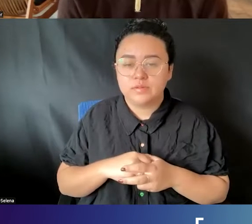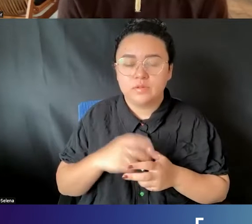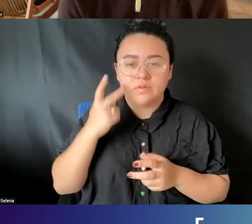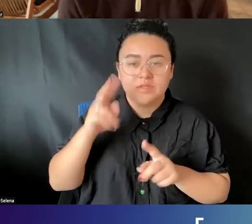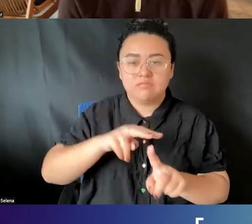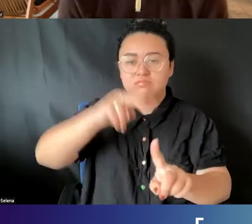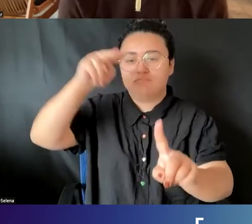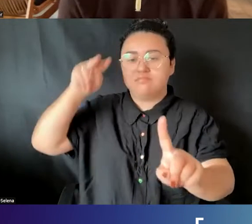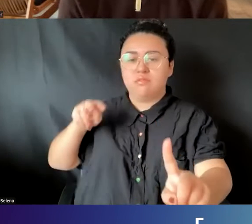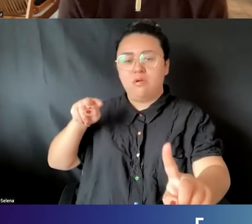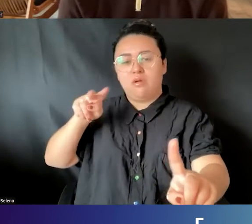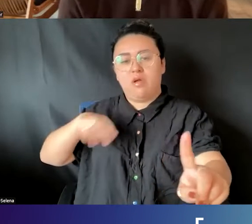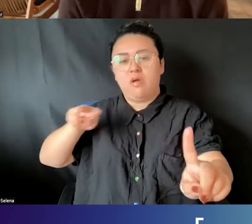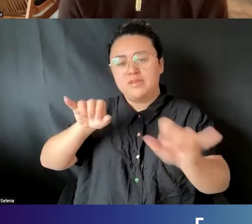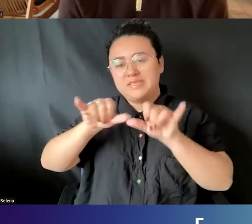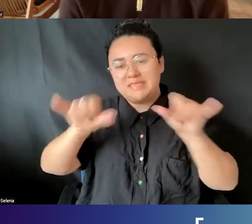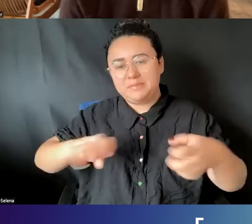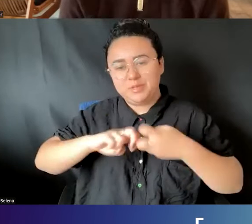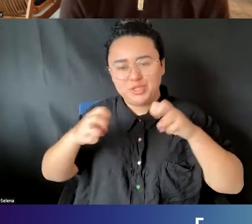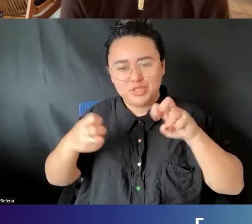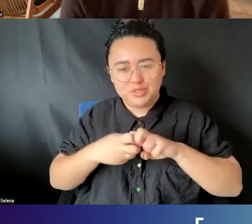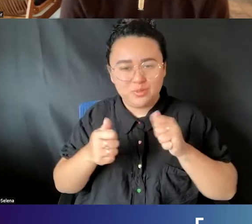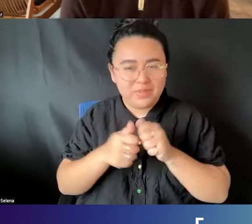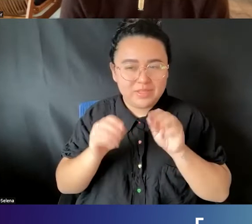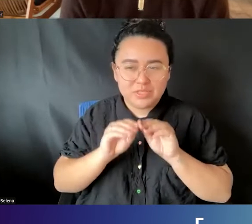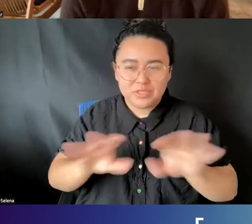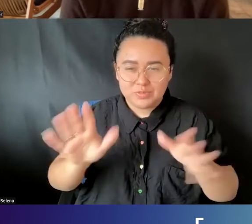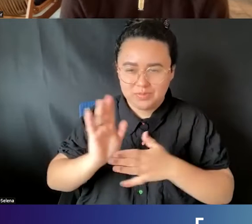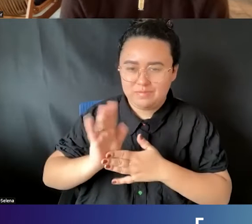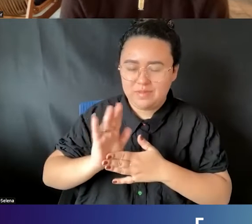and exhibition landscape, and we try to work in micro ways